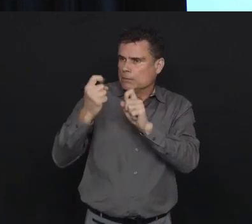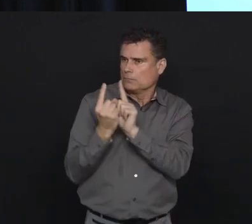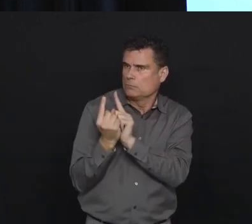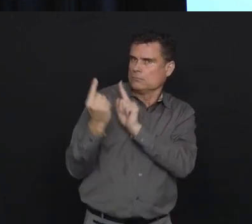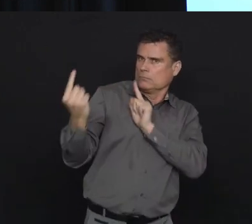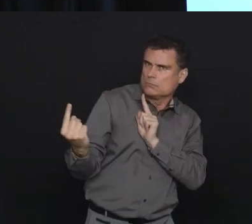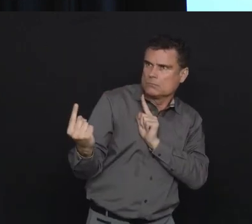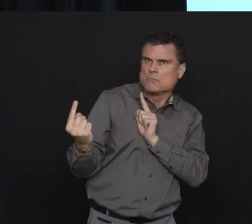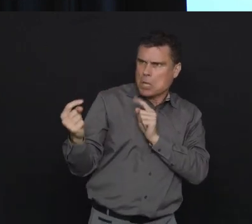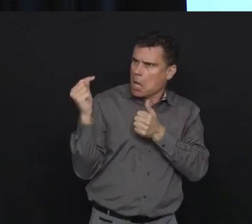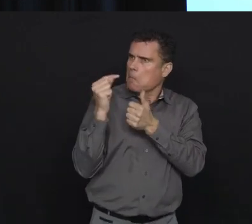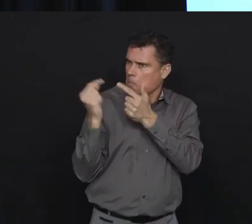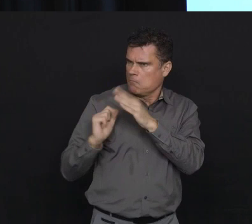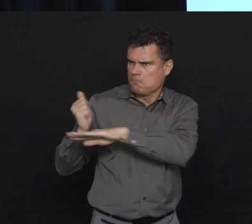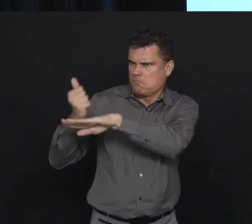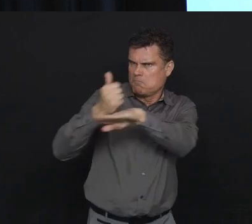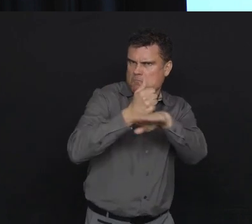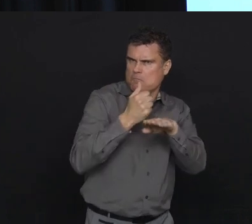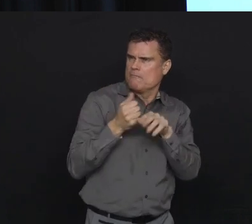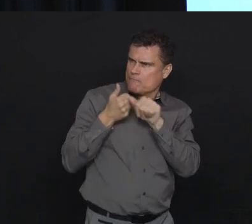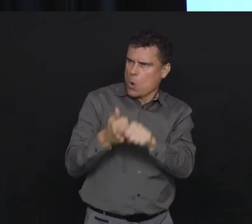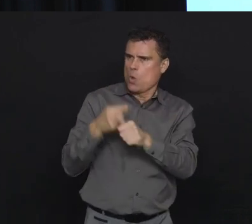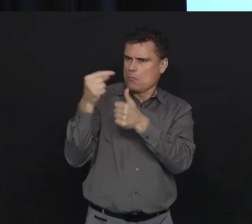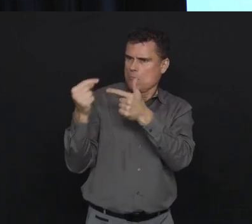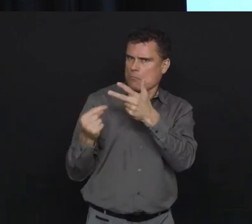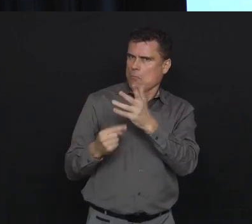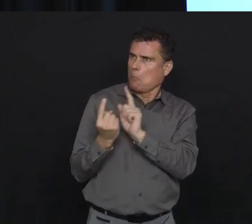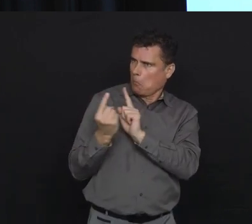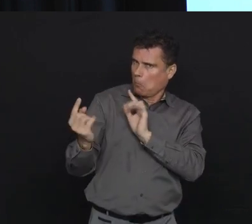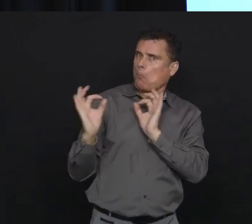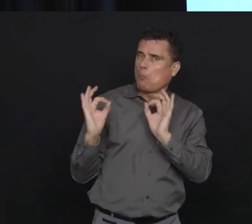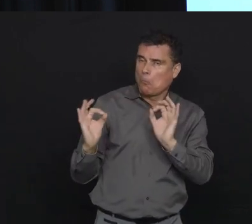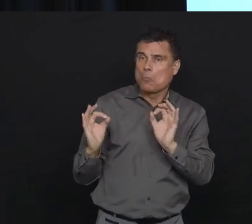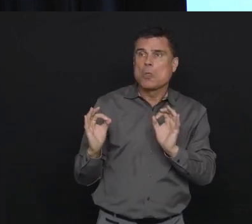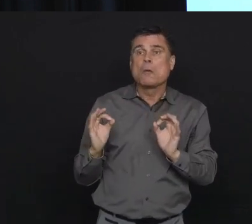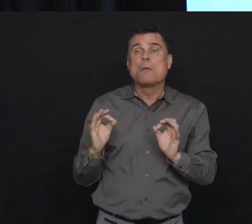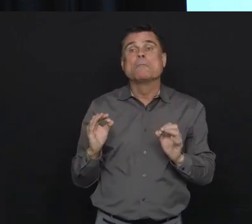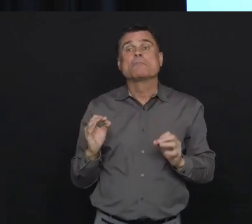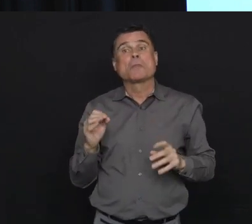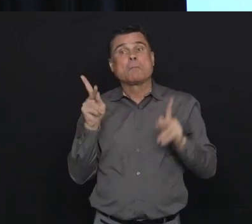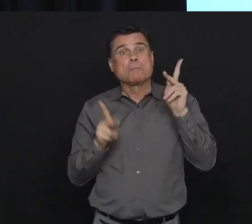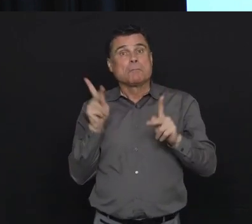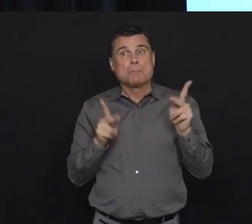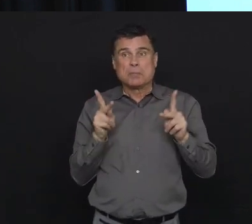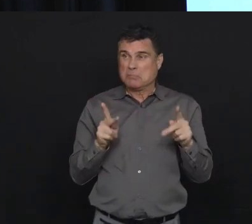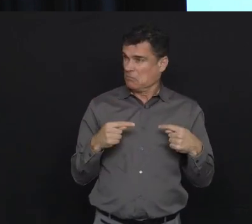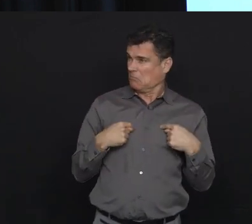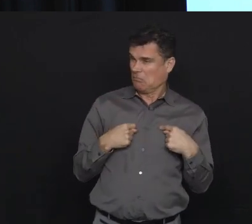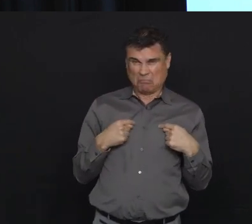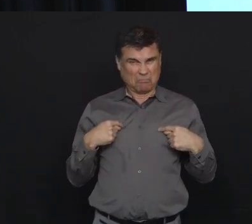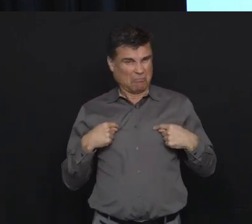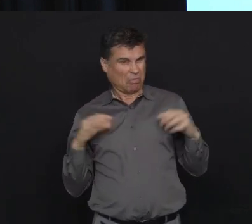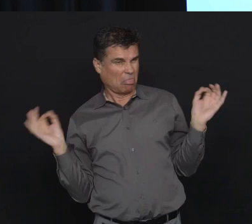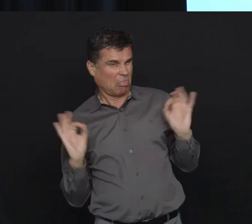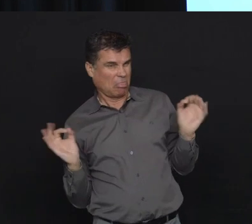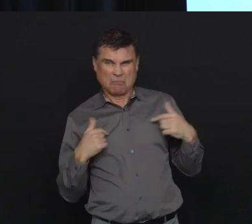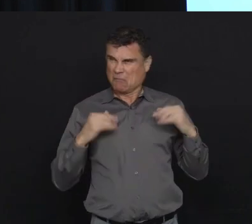know, taking a couple of days for people to understand what that means for me, and what does that mean for business? How do we manage in